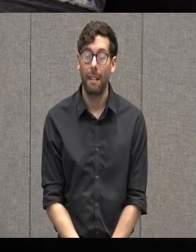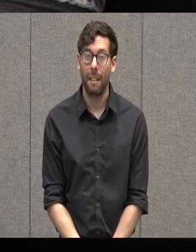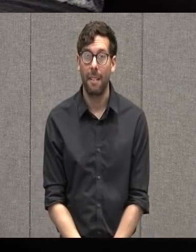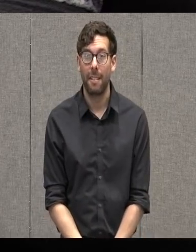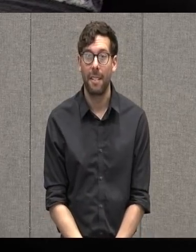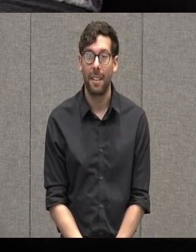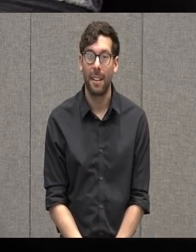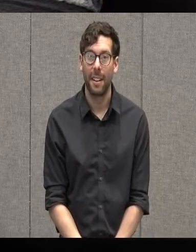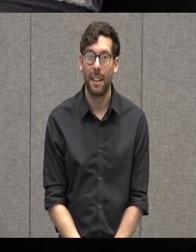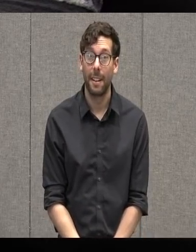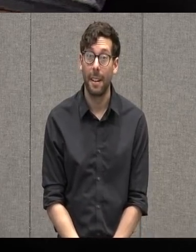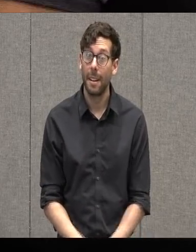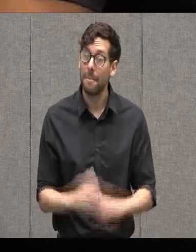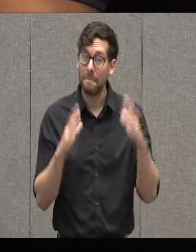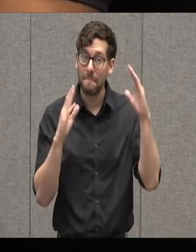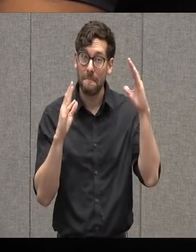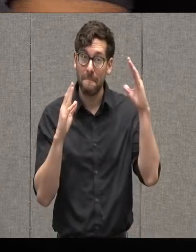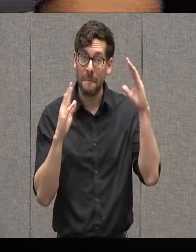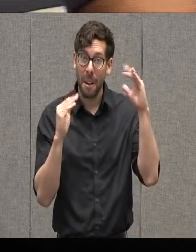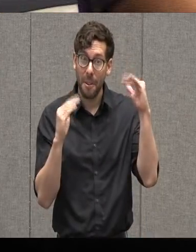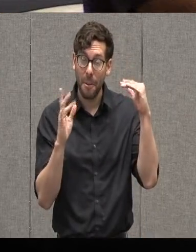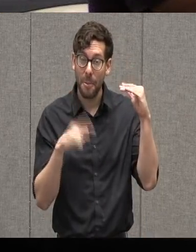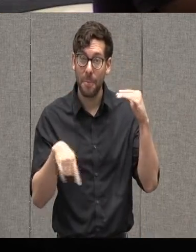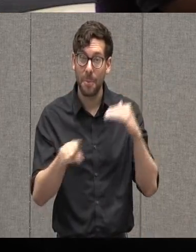I hope you said 30. Good job listening.